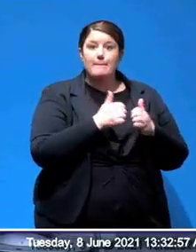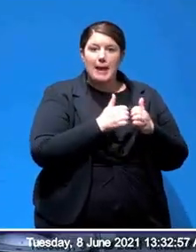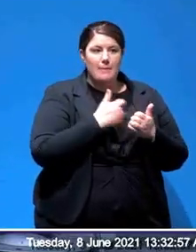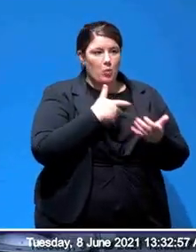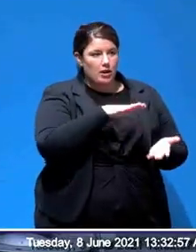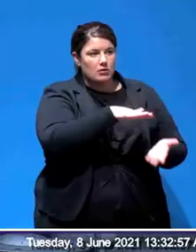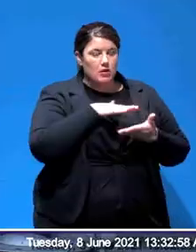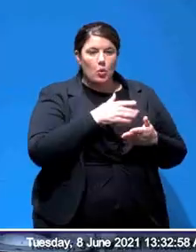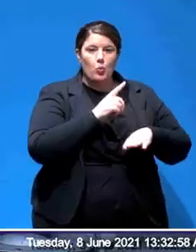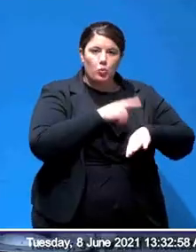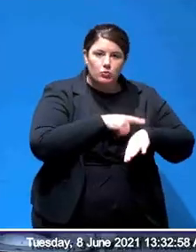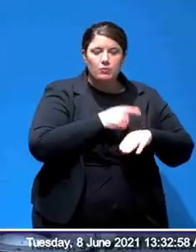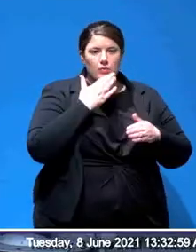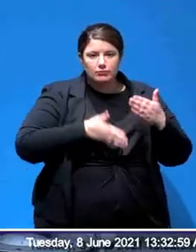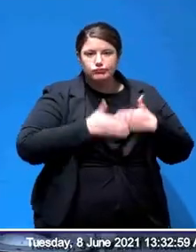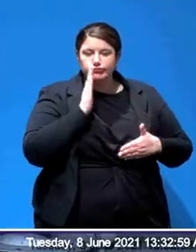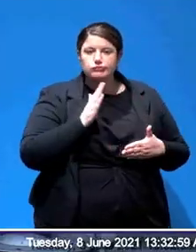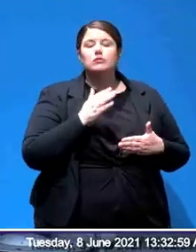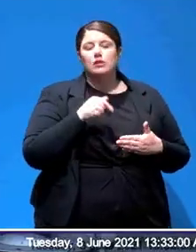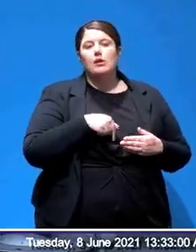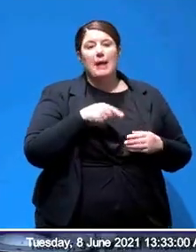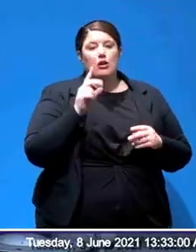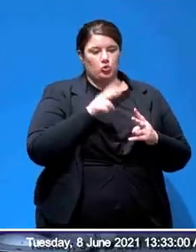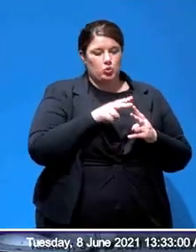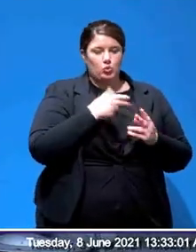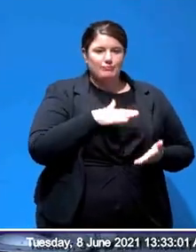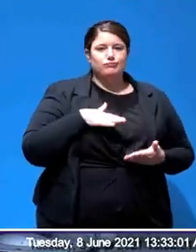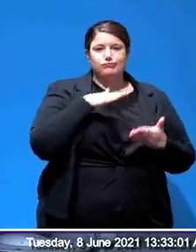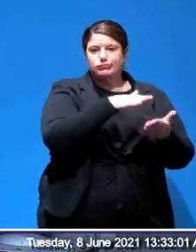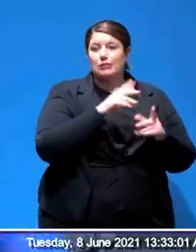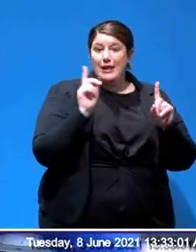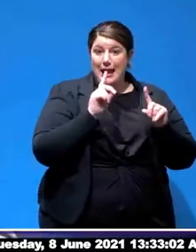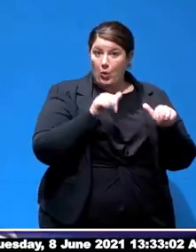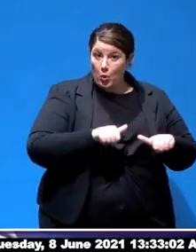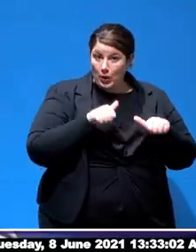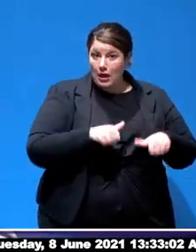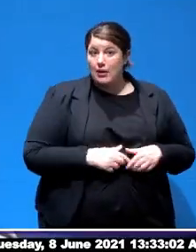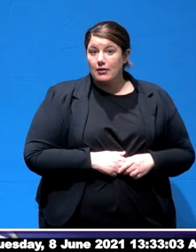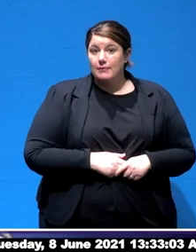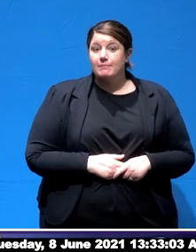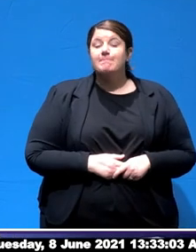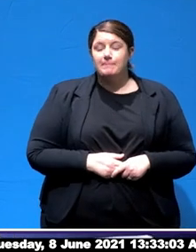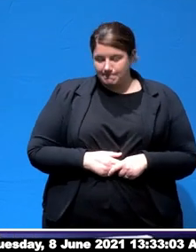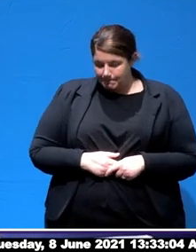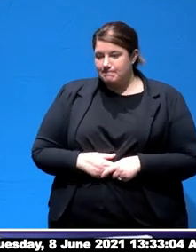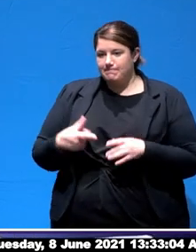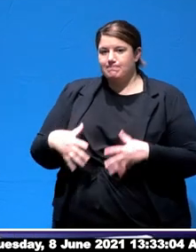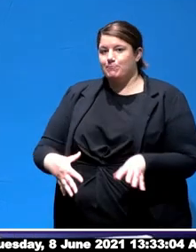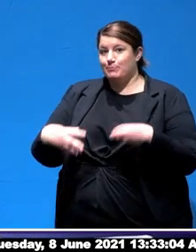But with respect to those two documents, they are tendered now. Thank you. Those two documents will be admitted into evidence and bear